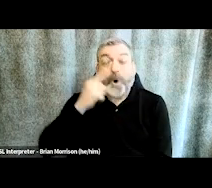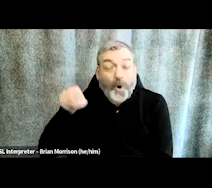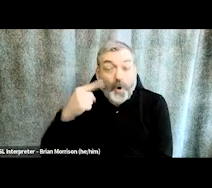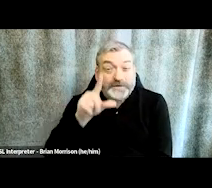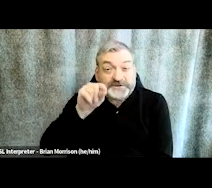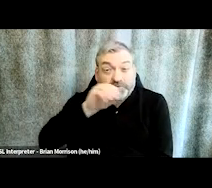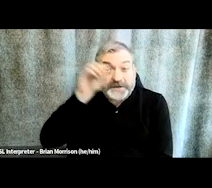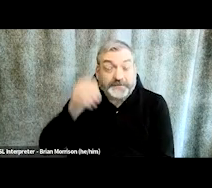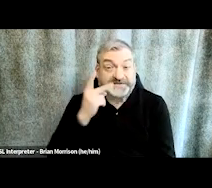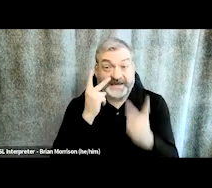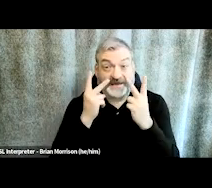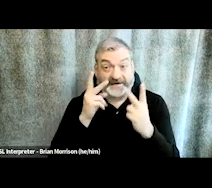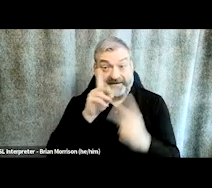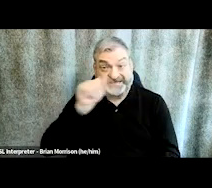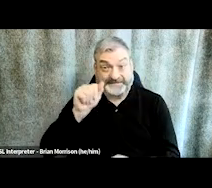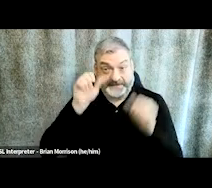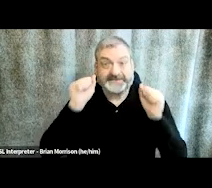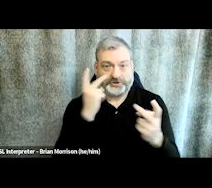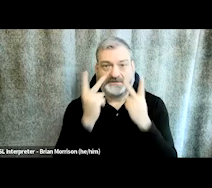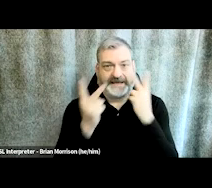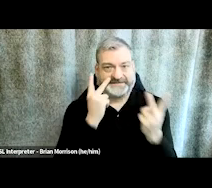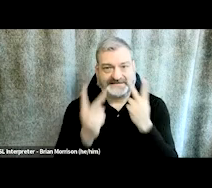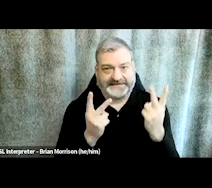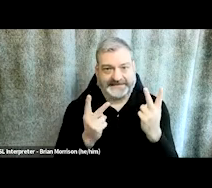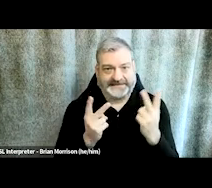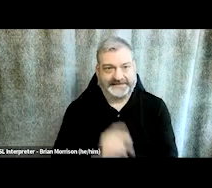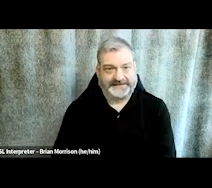Most people have more than one, if they have any,